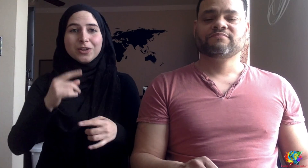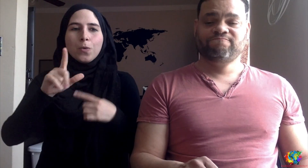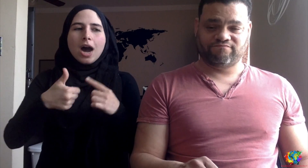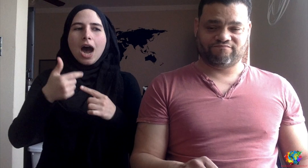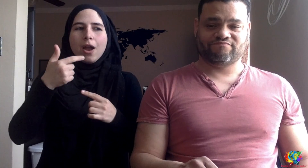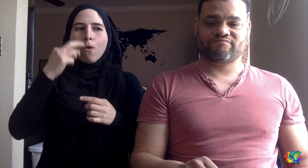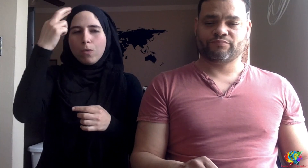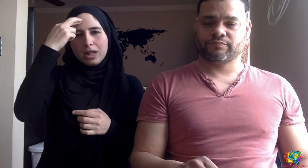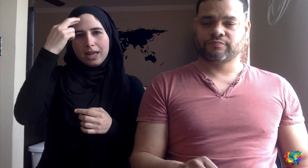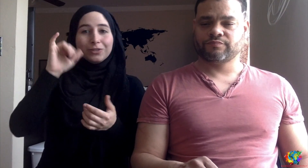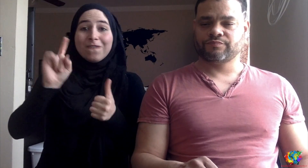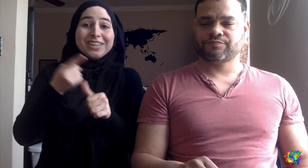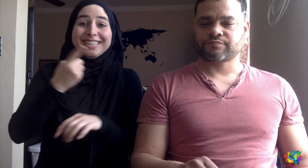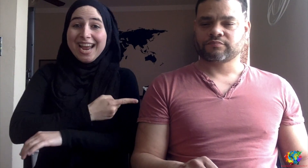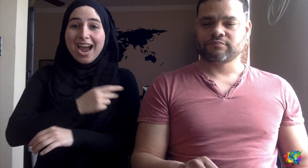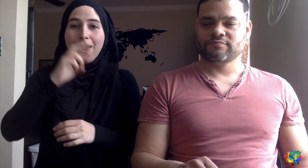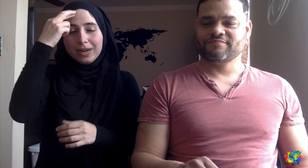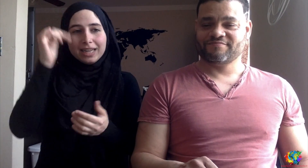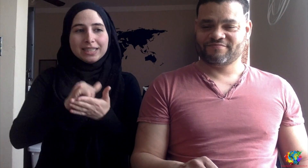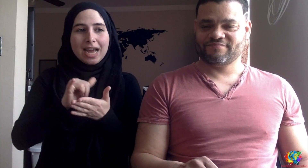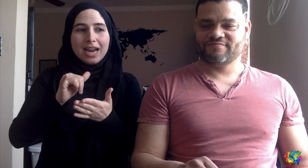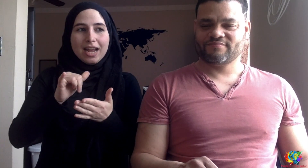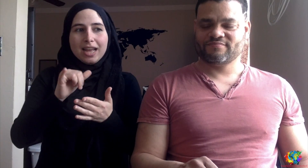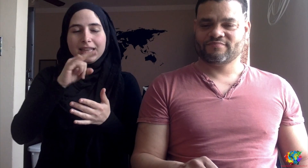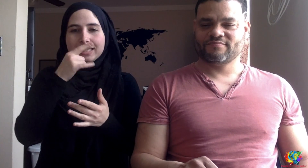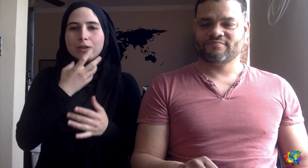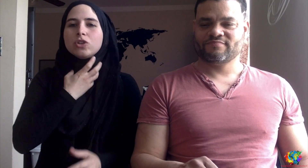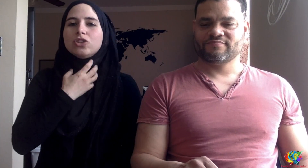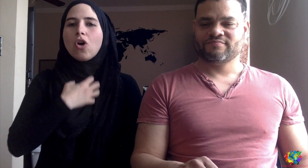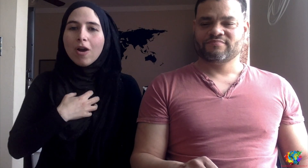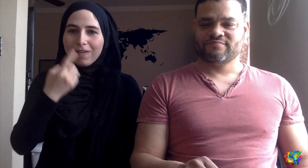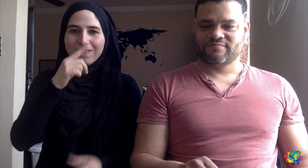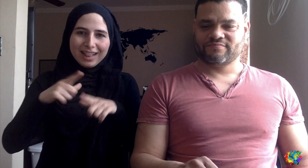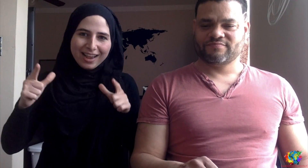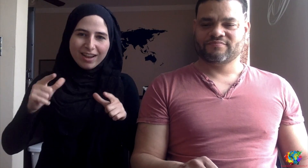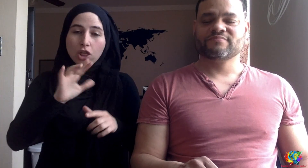Zee: So when I realized from the very first day, kids were starving for language